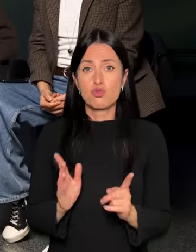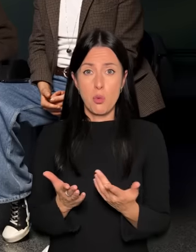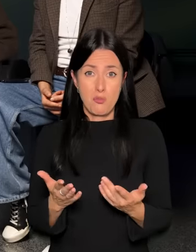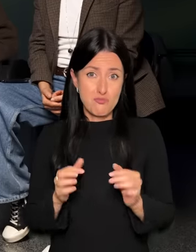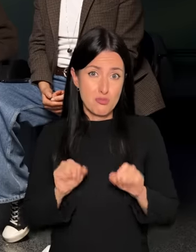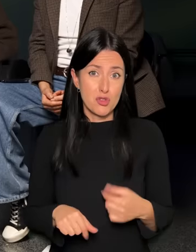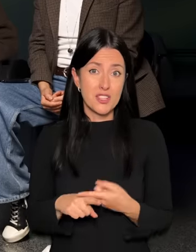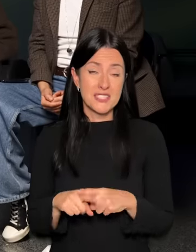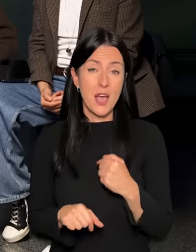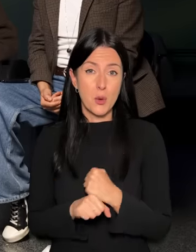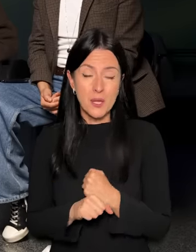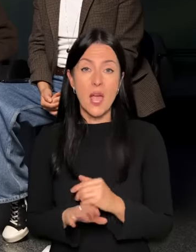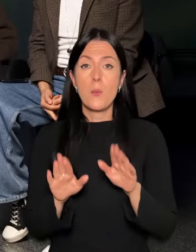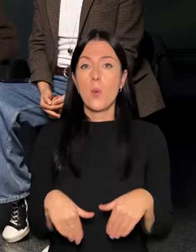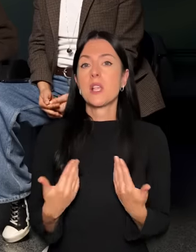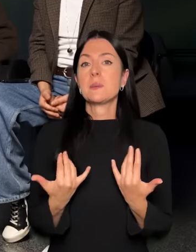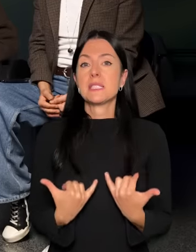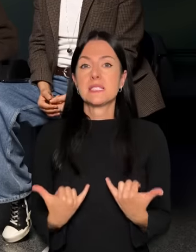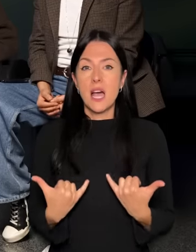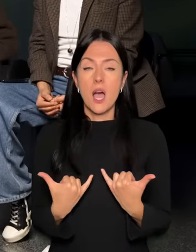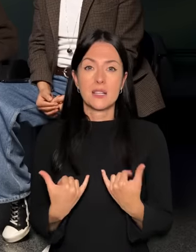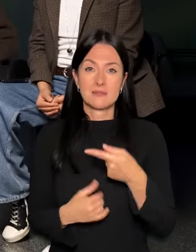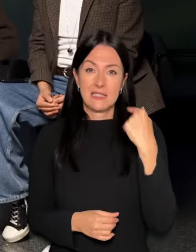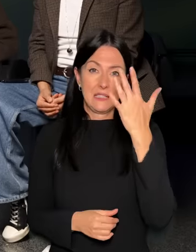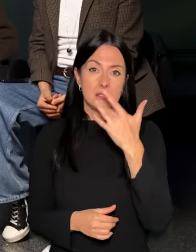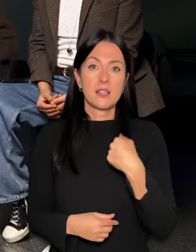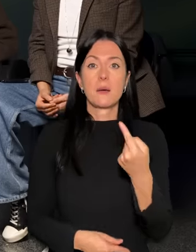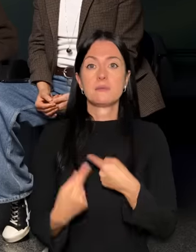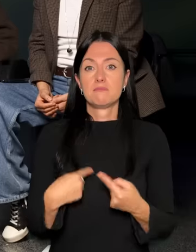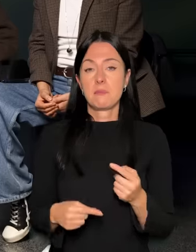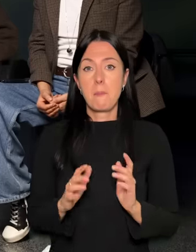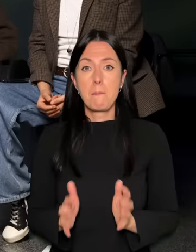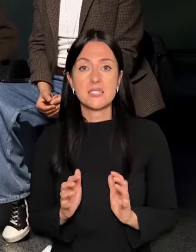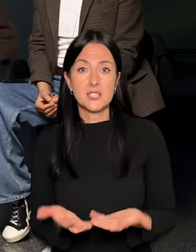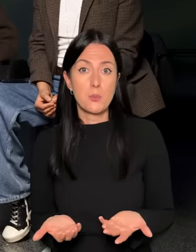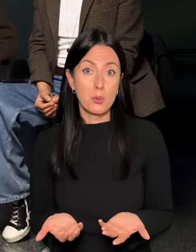realized that I could do it somehow. Last summer, I returned to basketball.